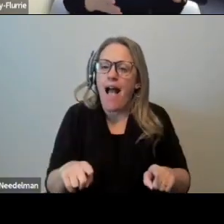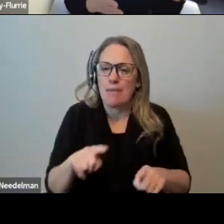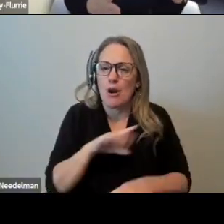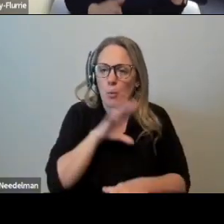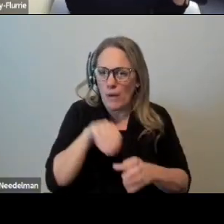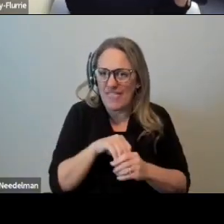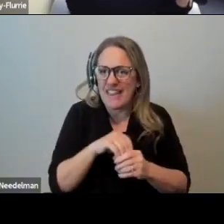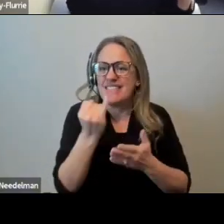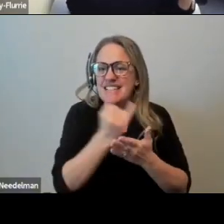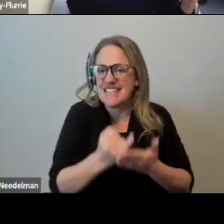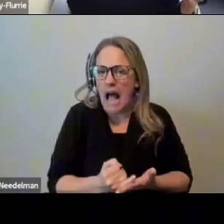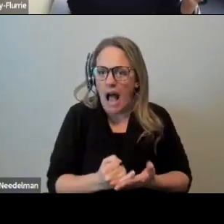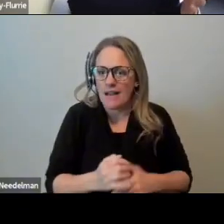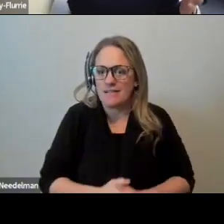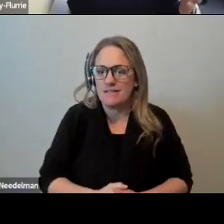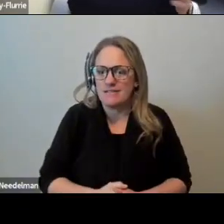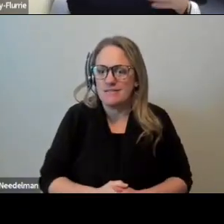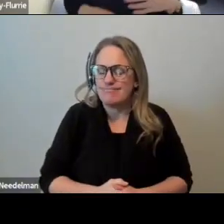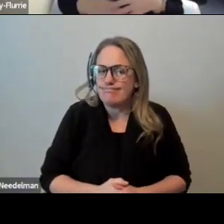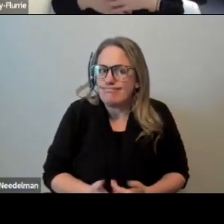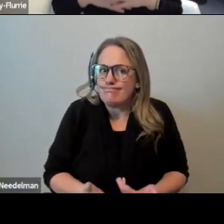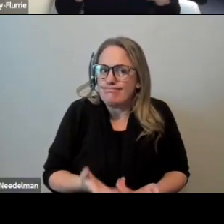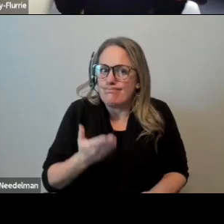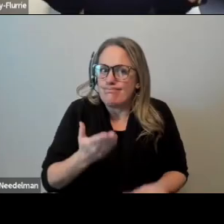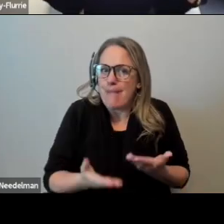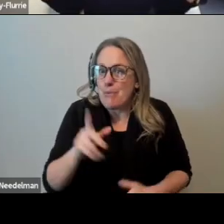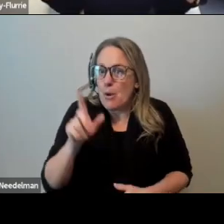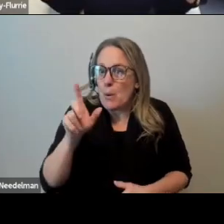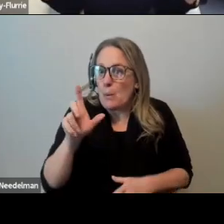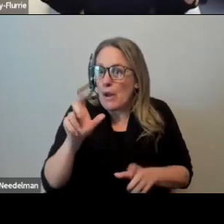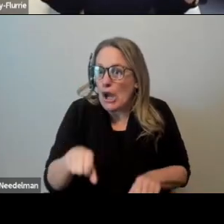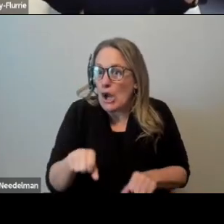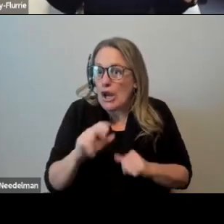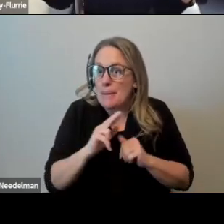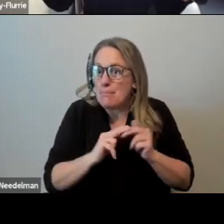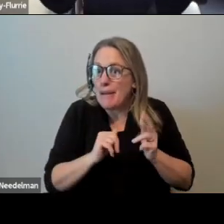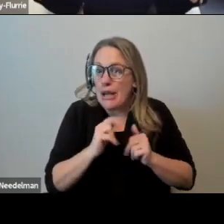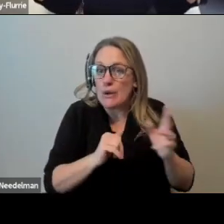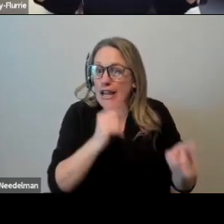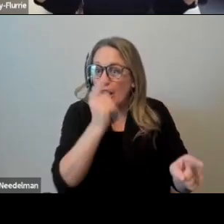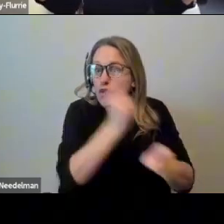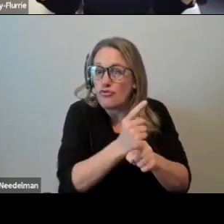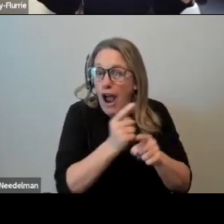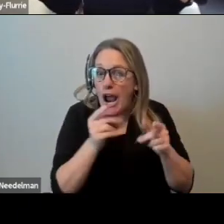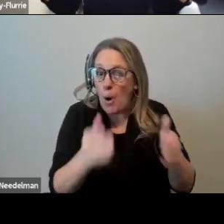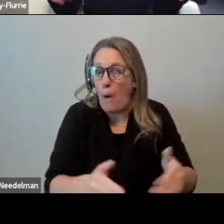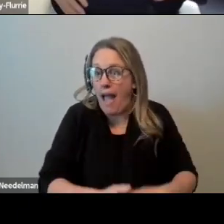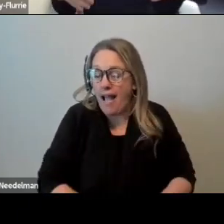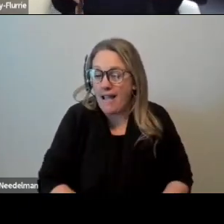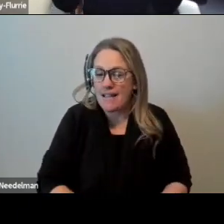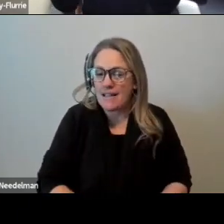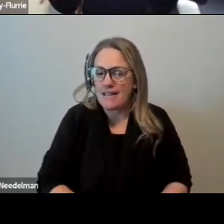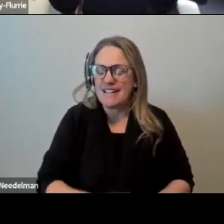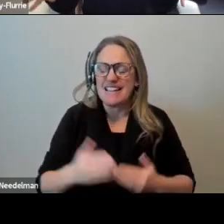How about we just build it right? And the easiest way to analogy for this one is if you are